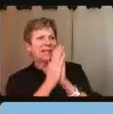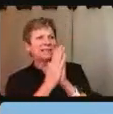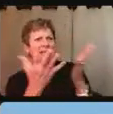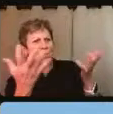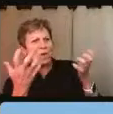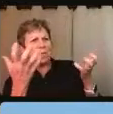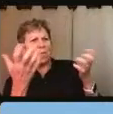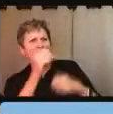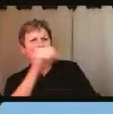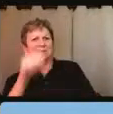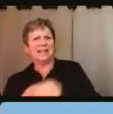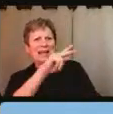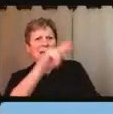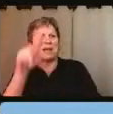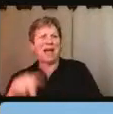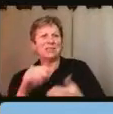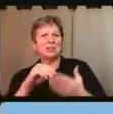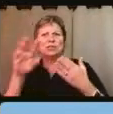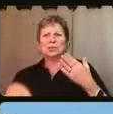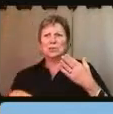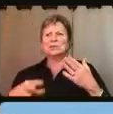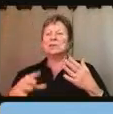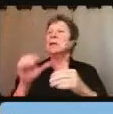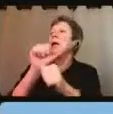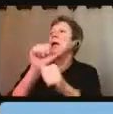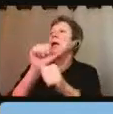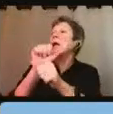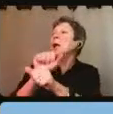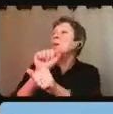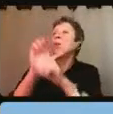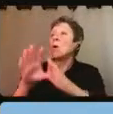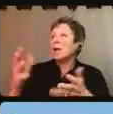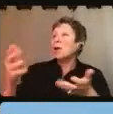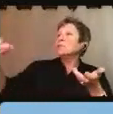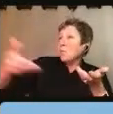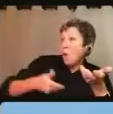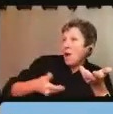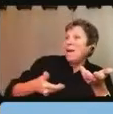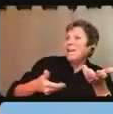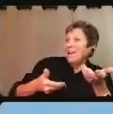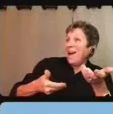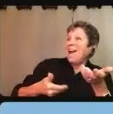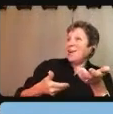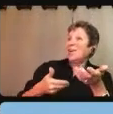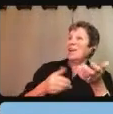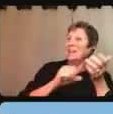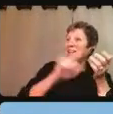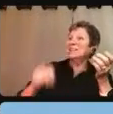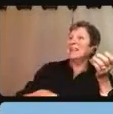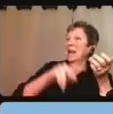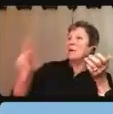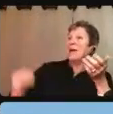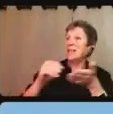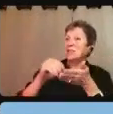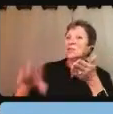FOR SALE THEIR STUDENTS BECAUSE